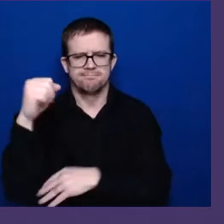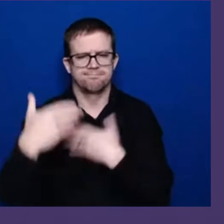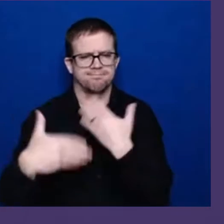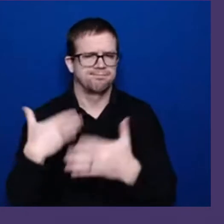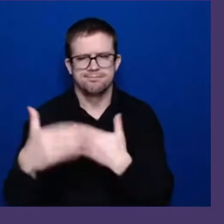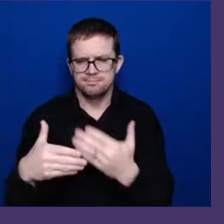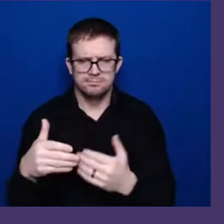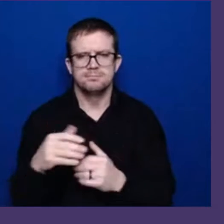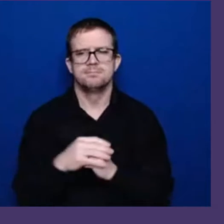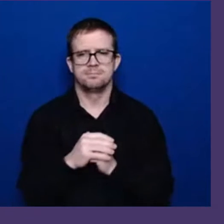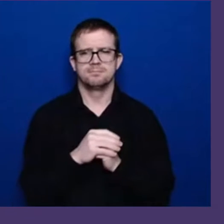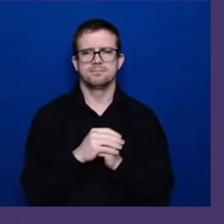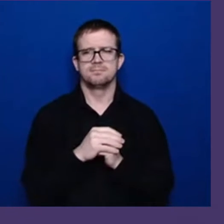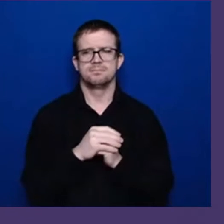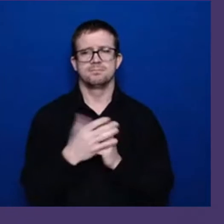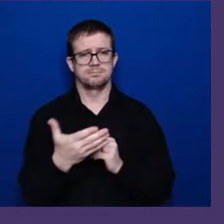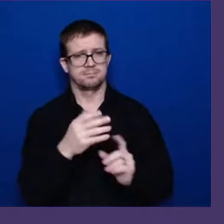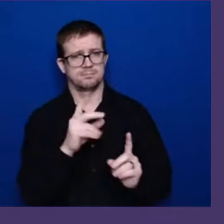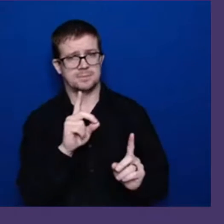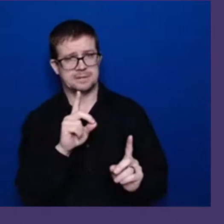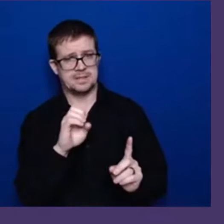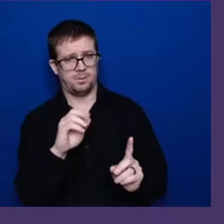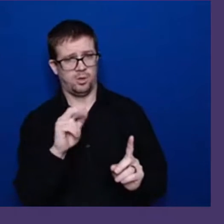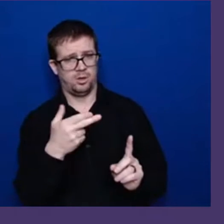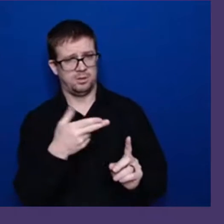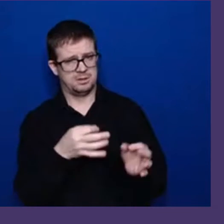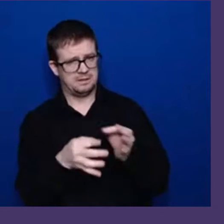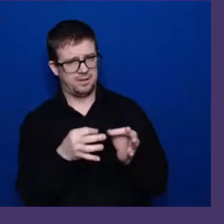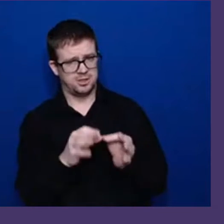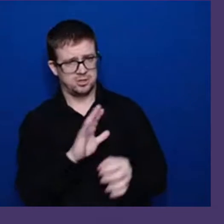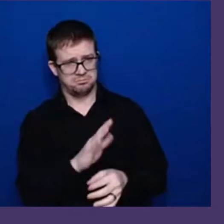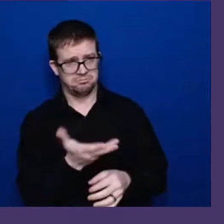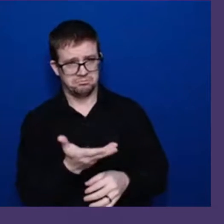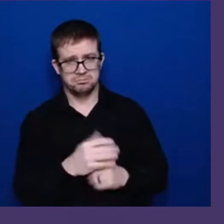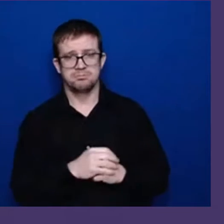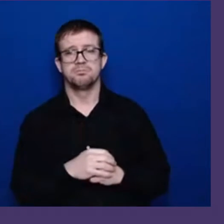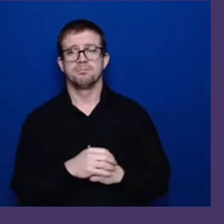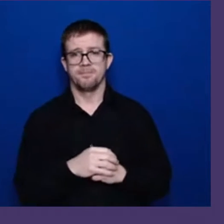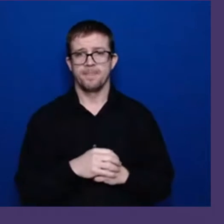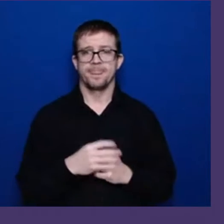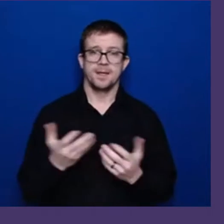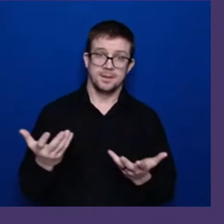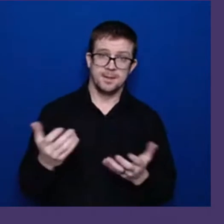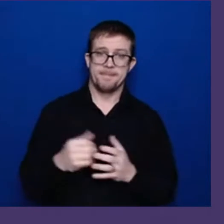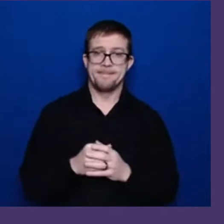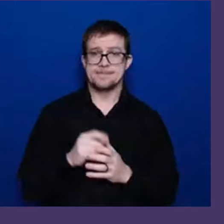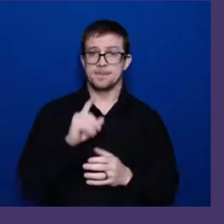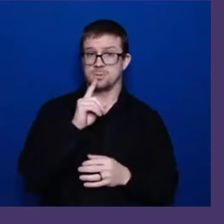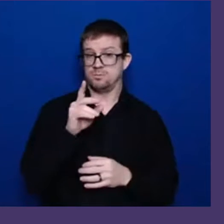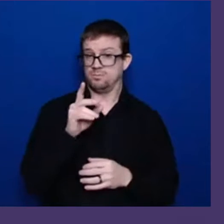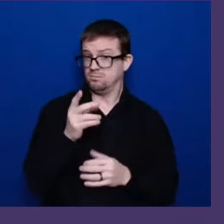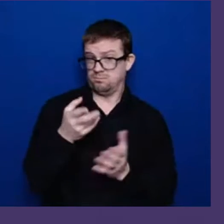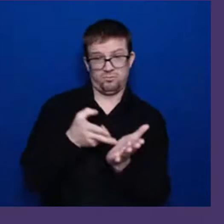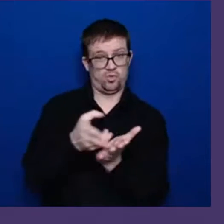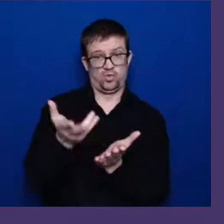Deborah Watts: It's about telling the real truth, seeking the real justice,